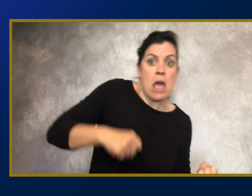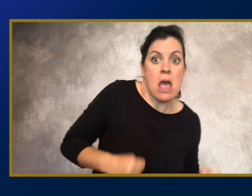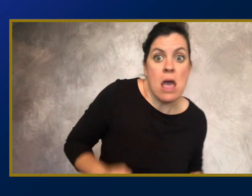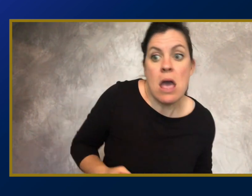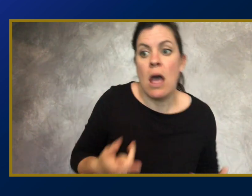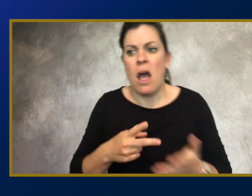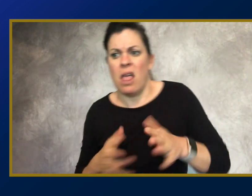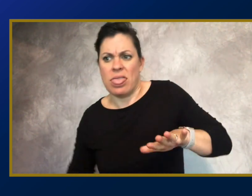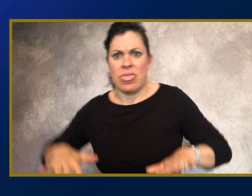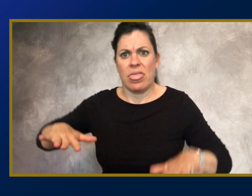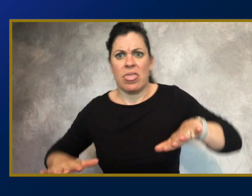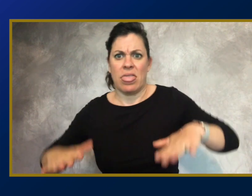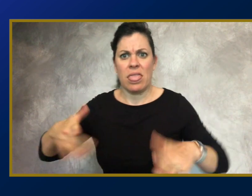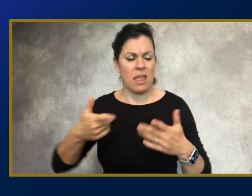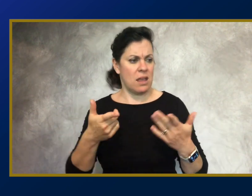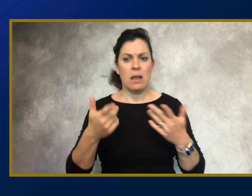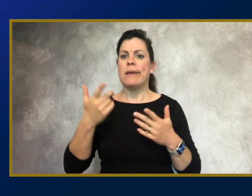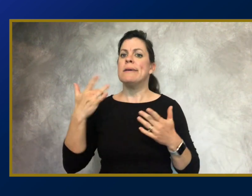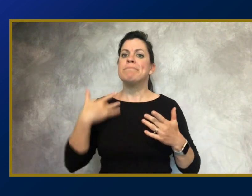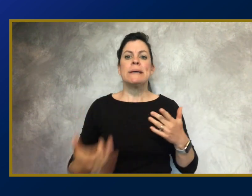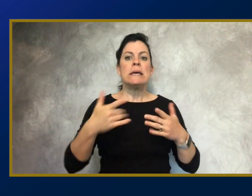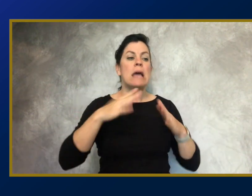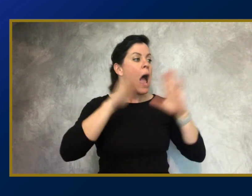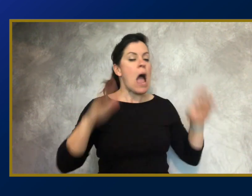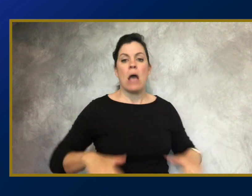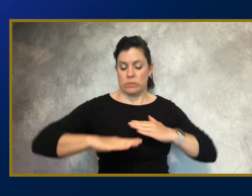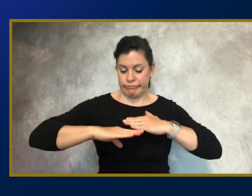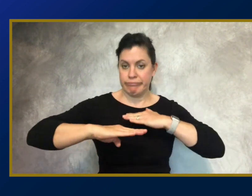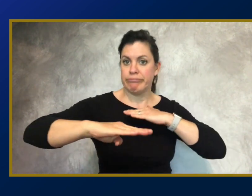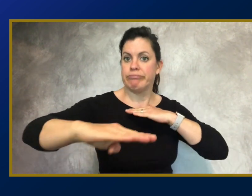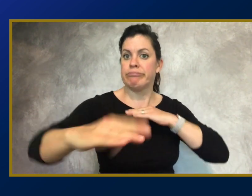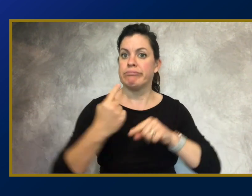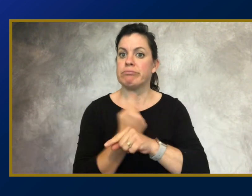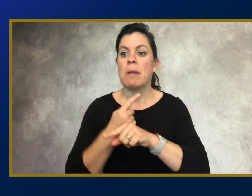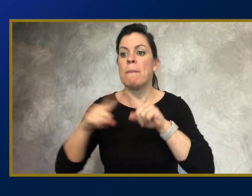surface, your core has to lock in so that you stay balanced. So simple games like going to a park,